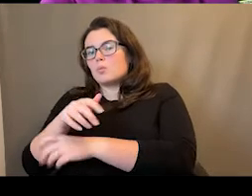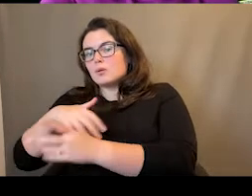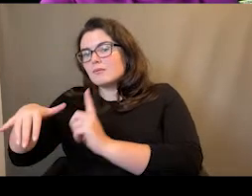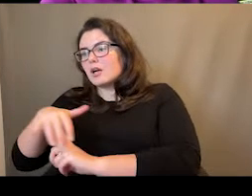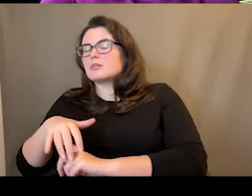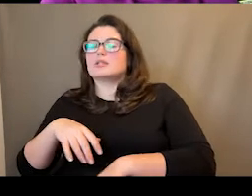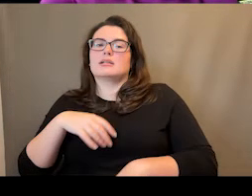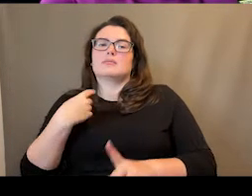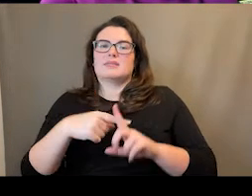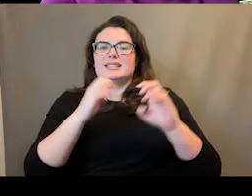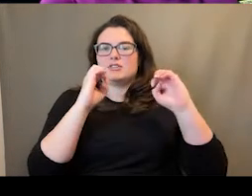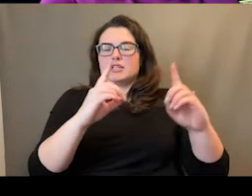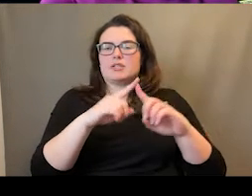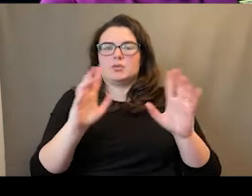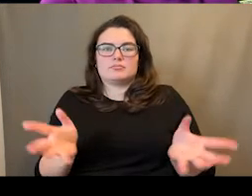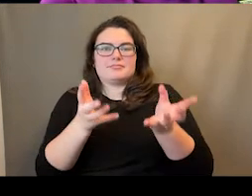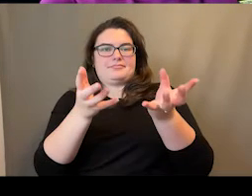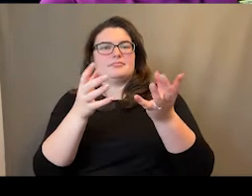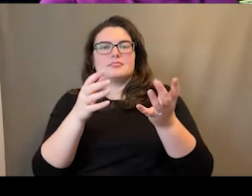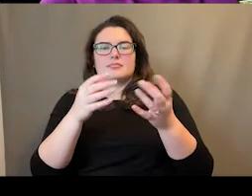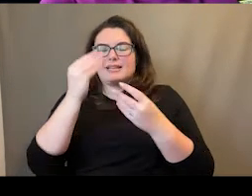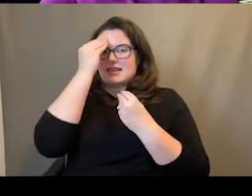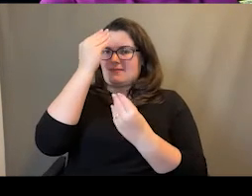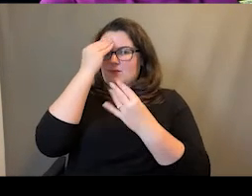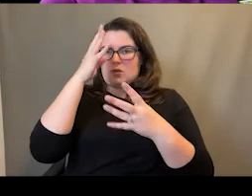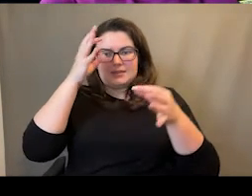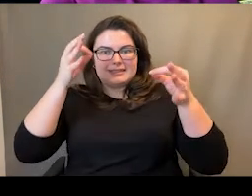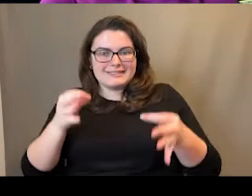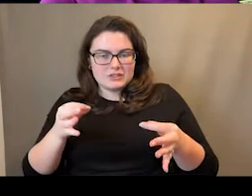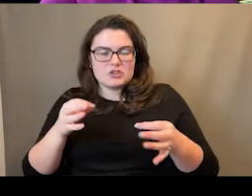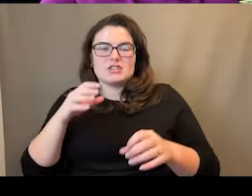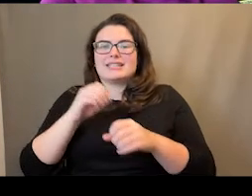to enable informed decisions and the design of effective programs that engage